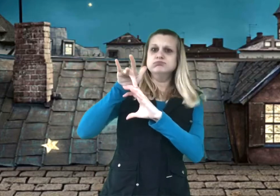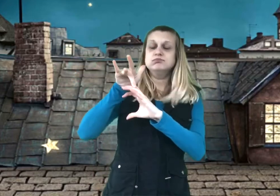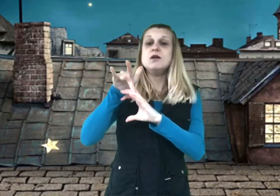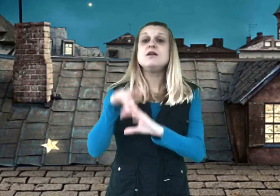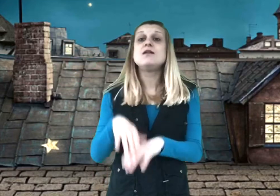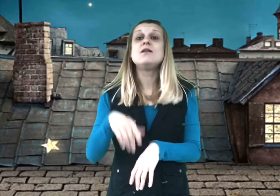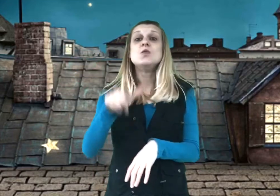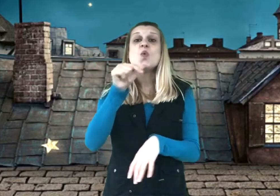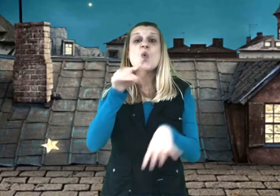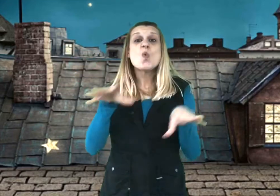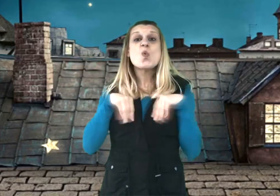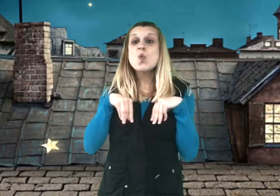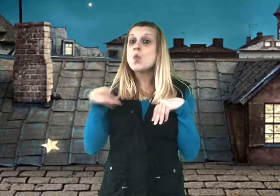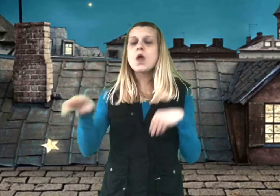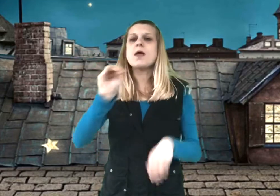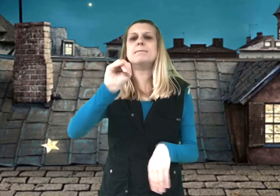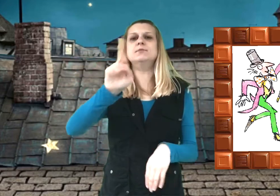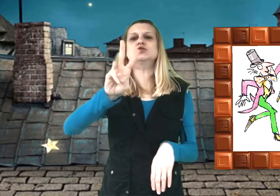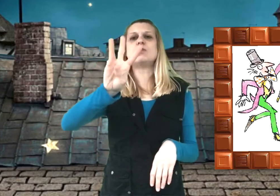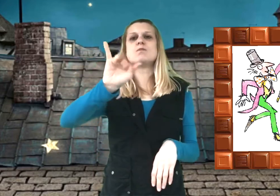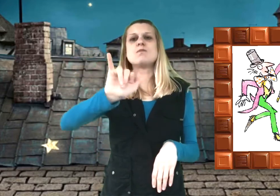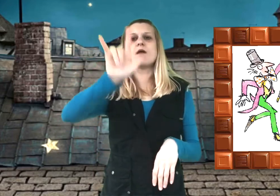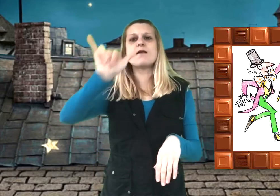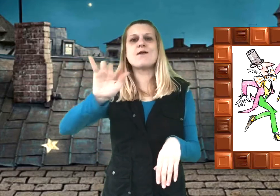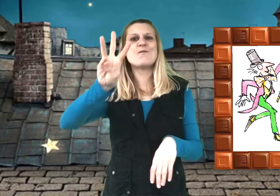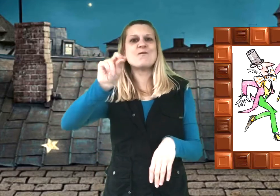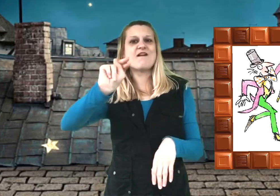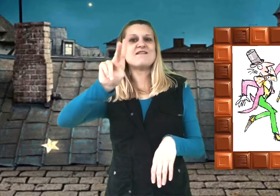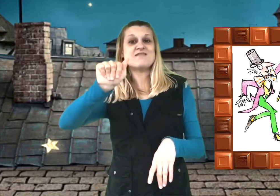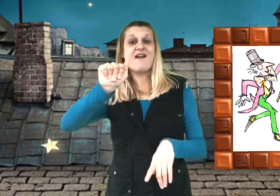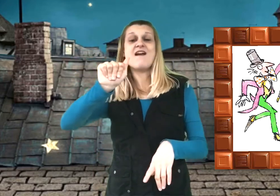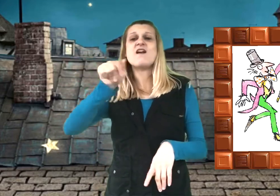It was owned by a man called Mr. Willy Wonka,